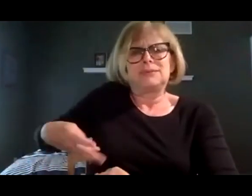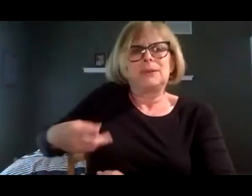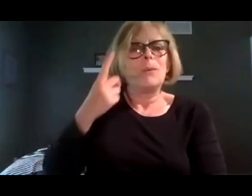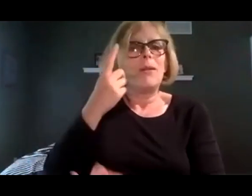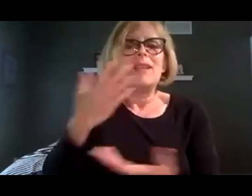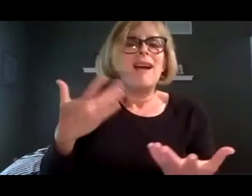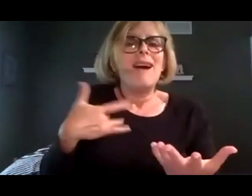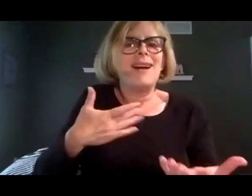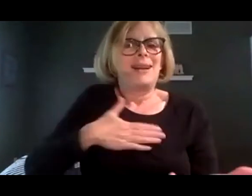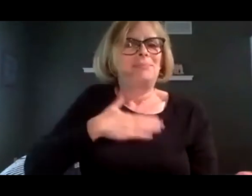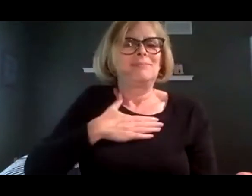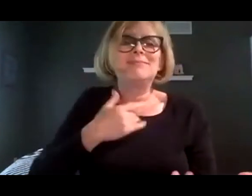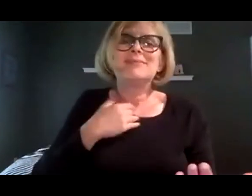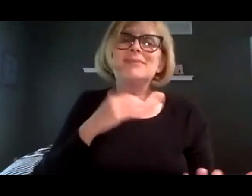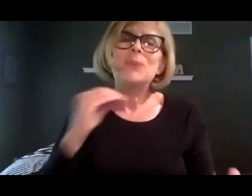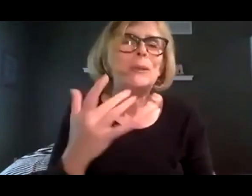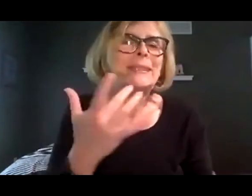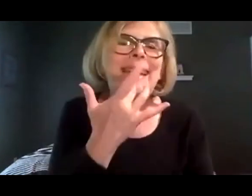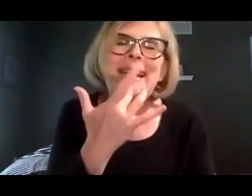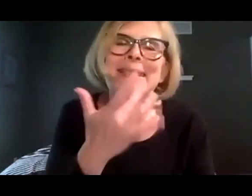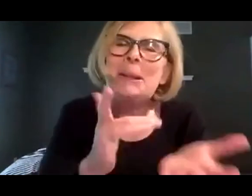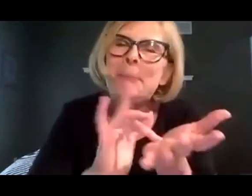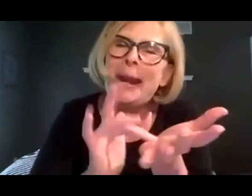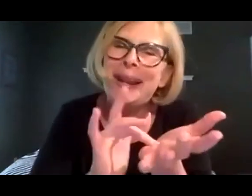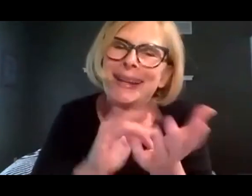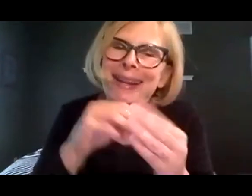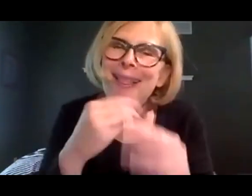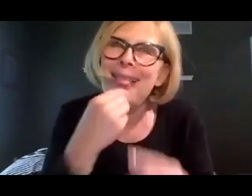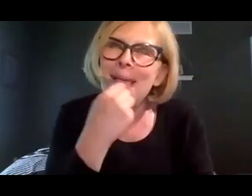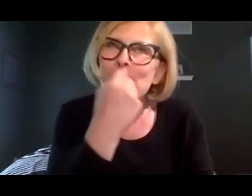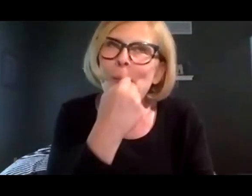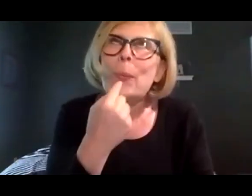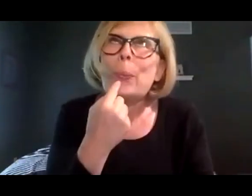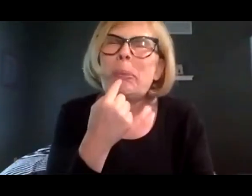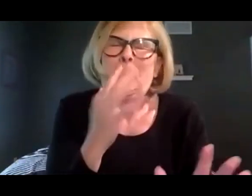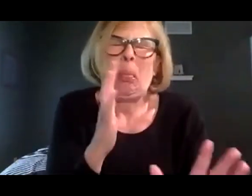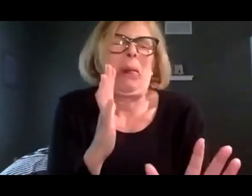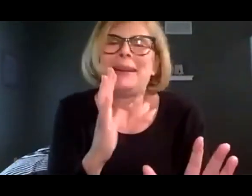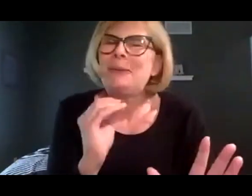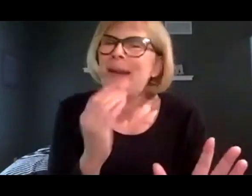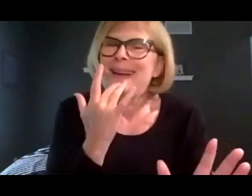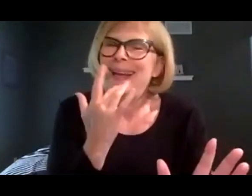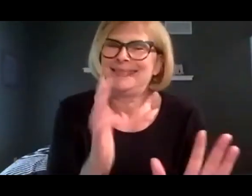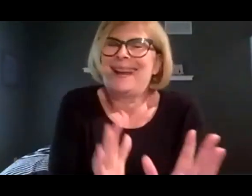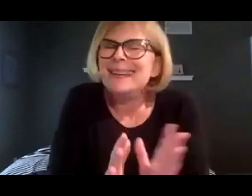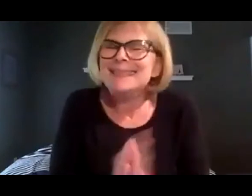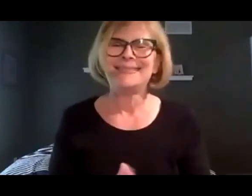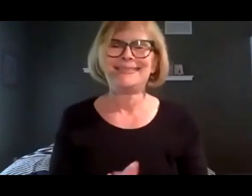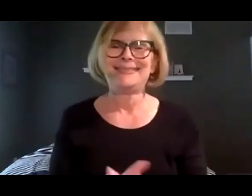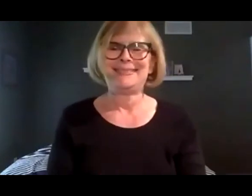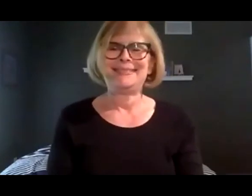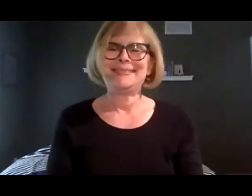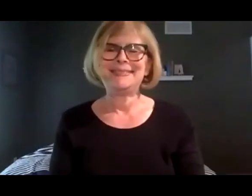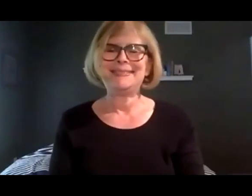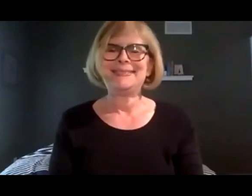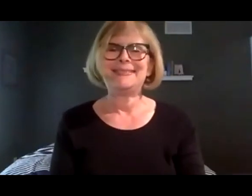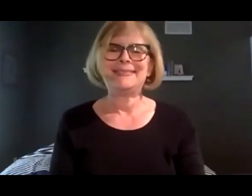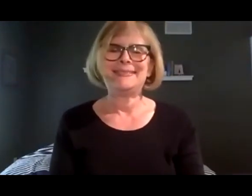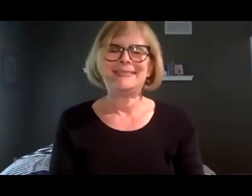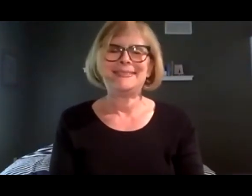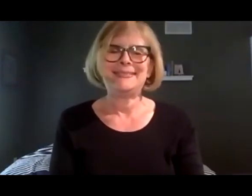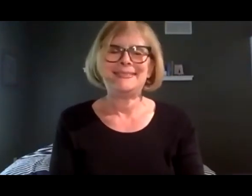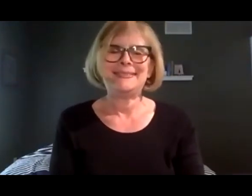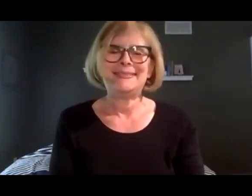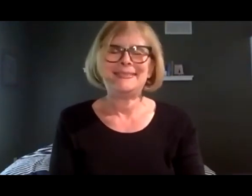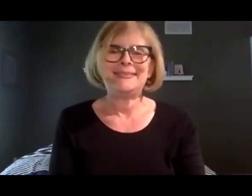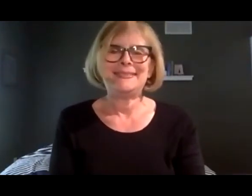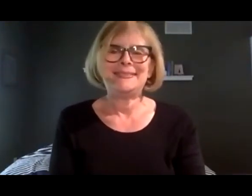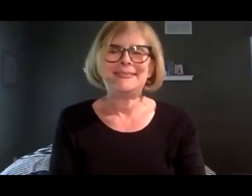One thing that I was most happy about? I didn't taste medicine in my mouth!